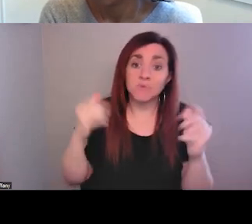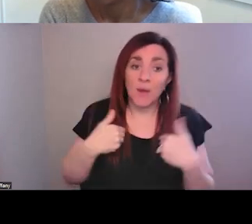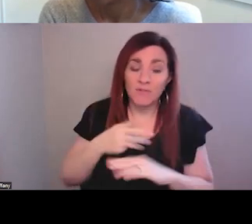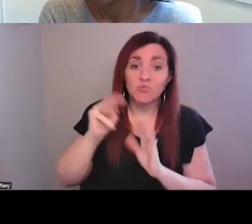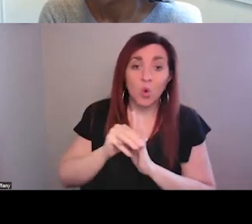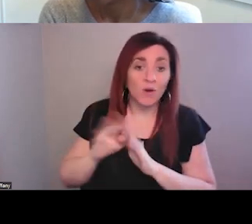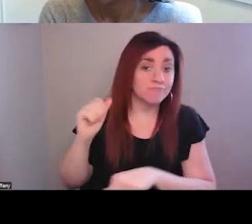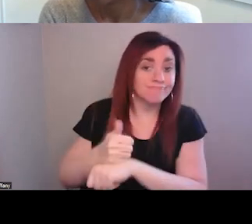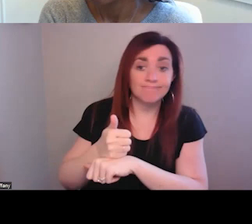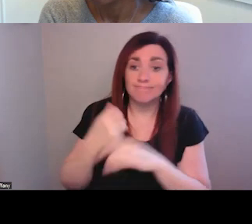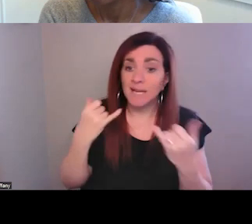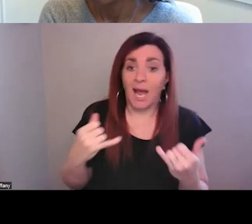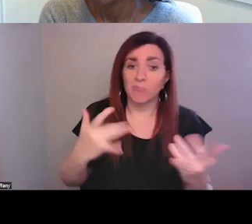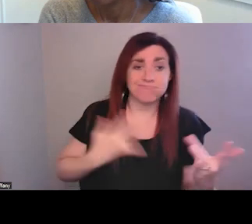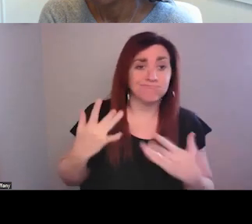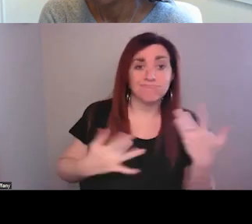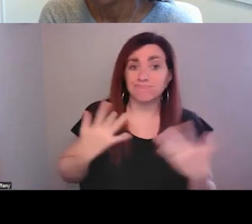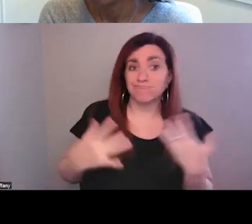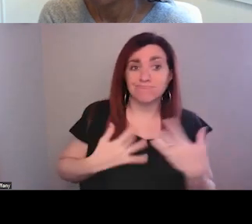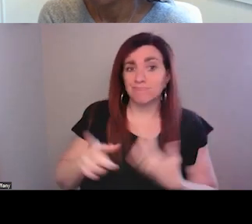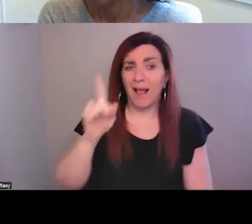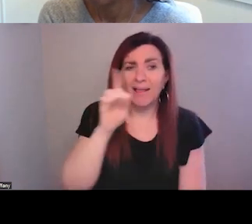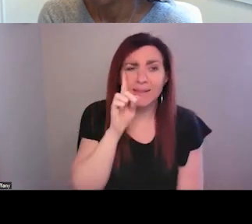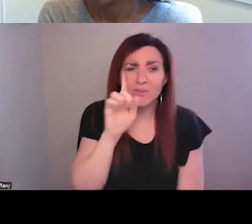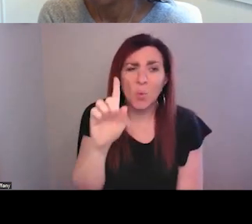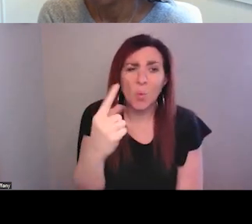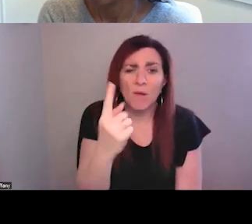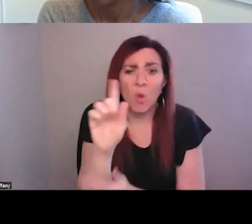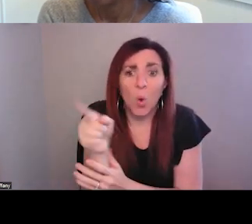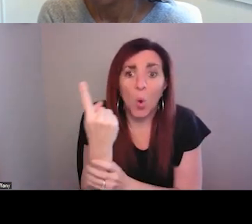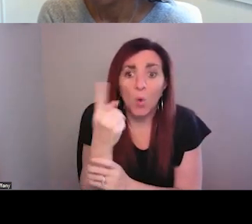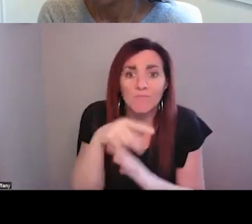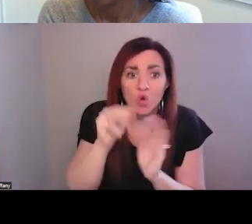EXCITED. I THINK IT IS ONE OF THE ONLY ONES THAT HAS WALK-IN